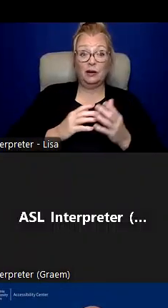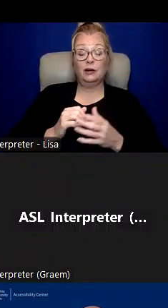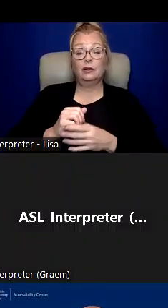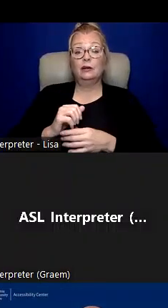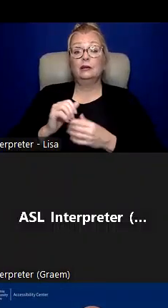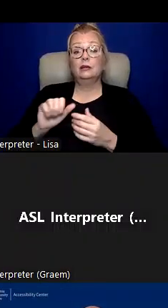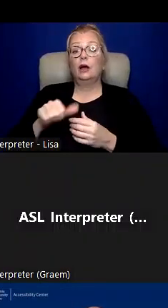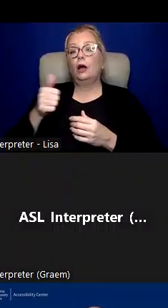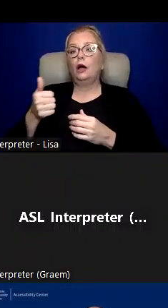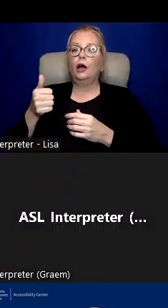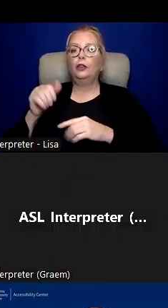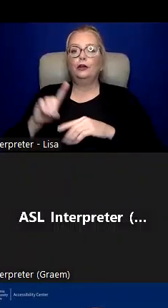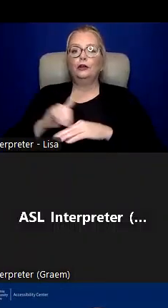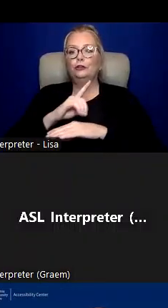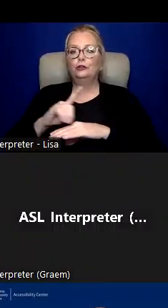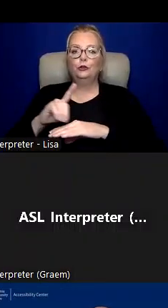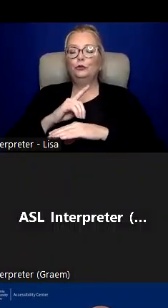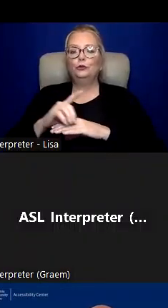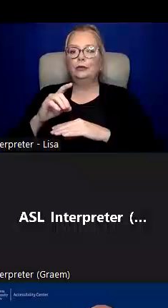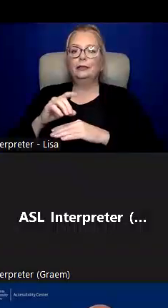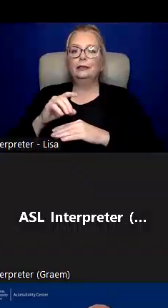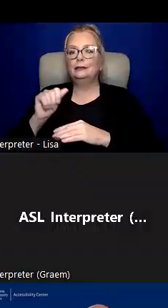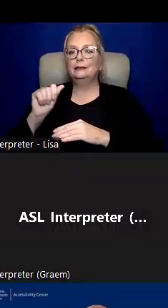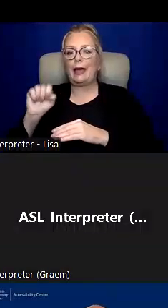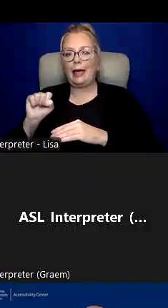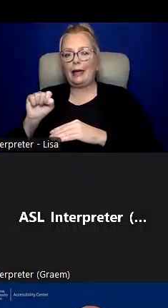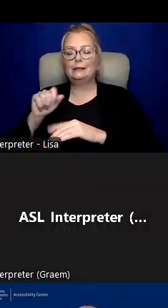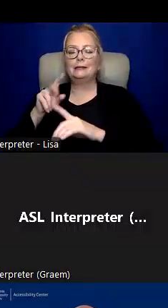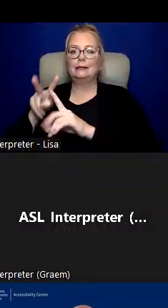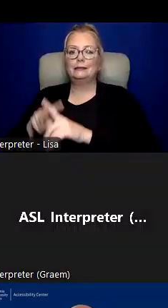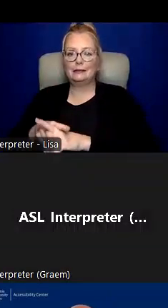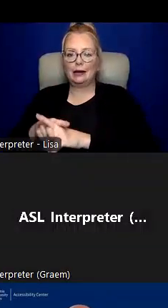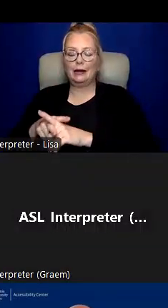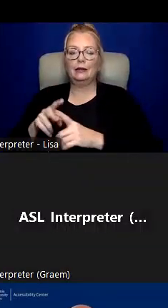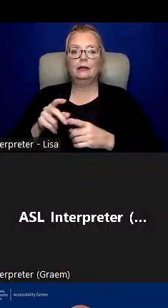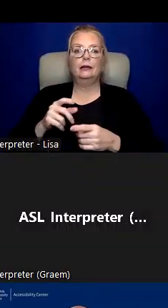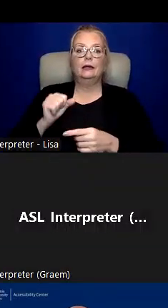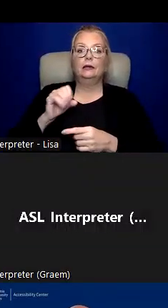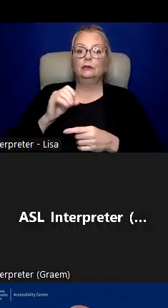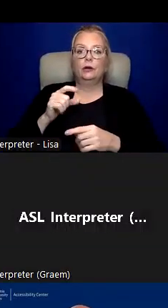So I really couldn't take on reviewing hundred purchases per month.